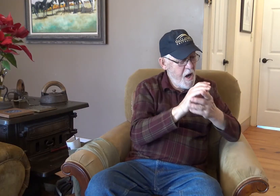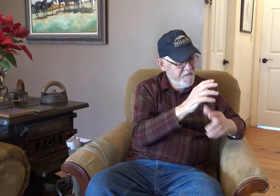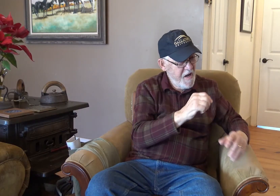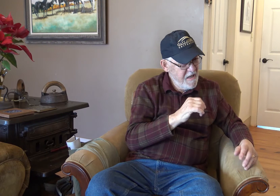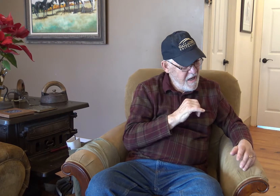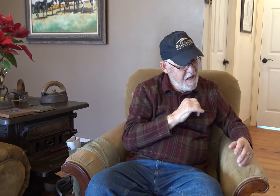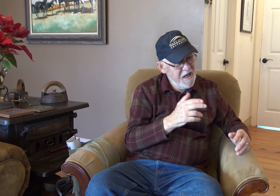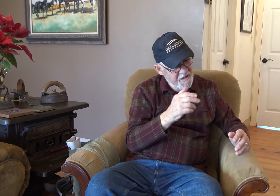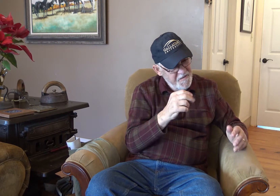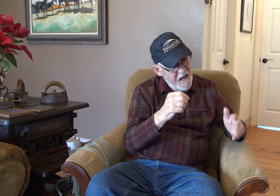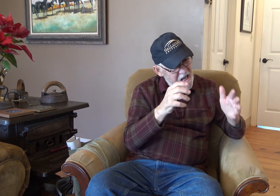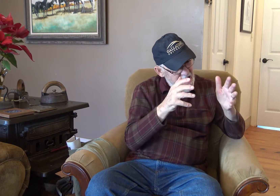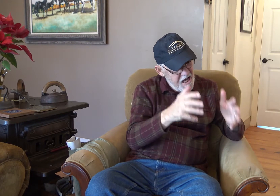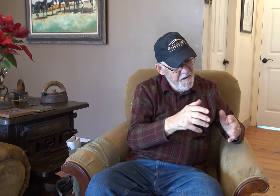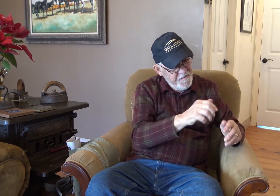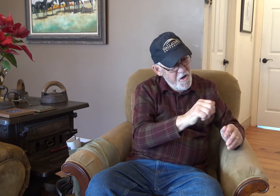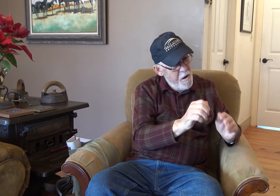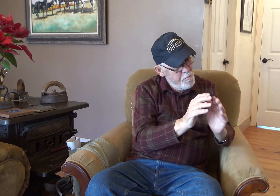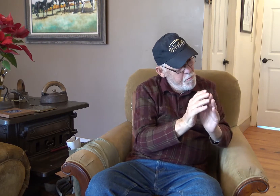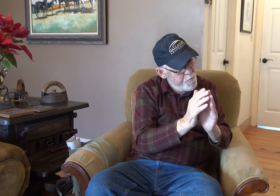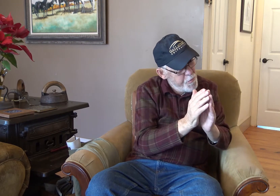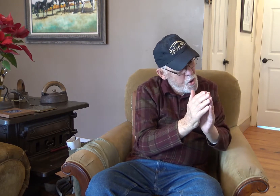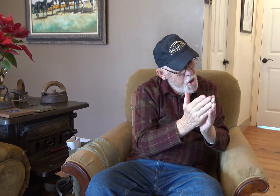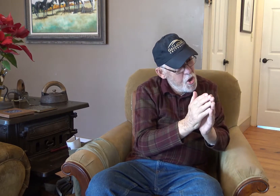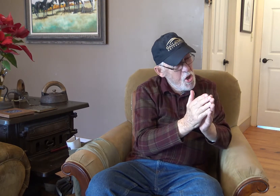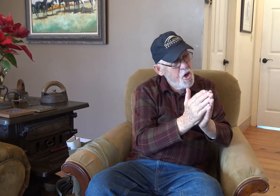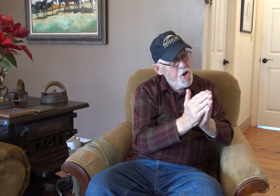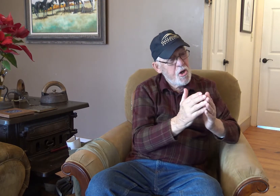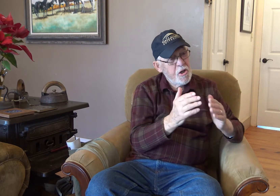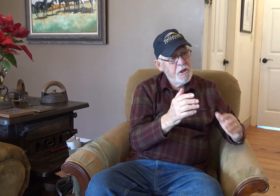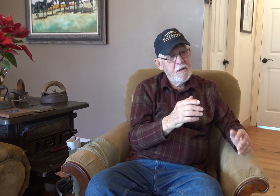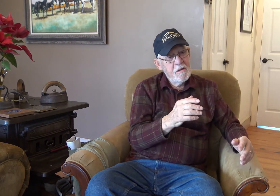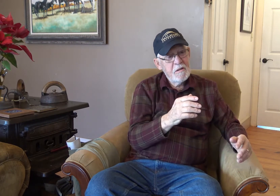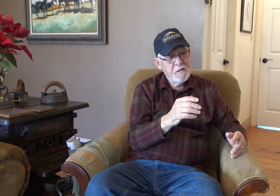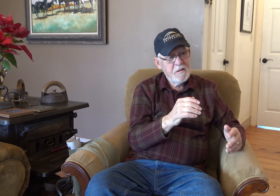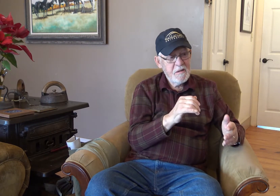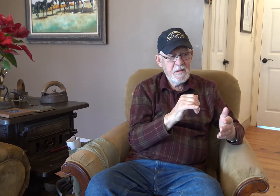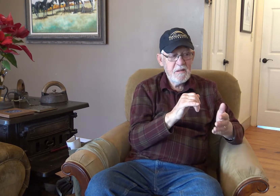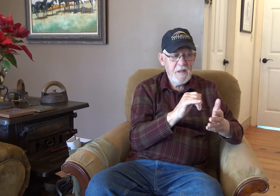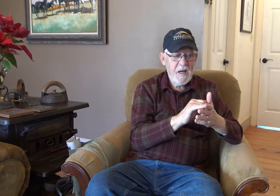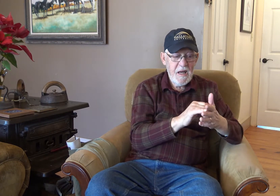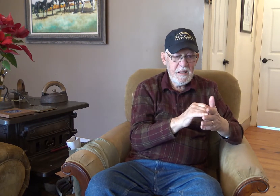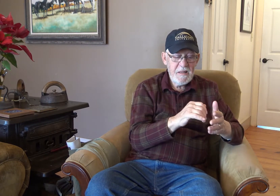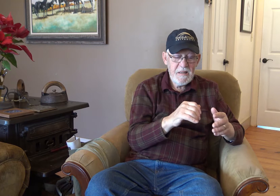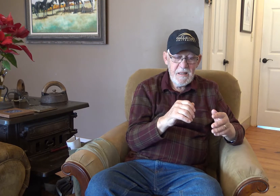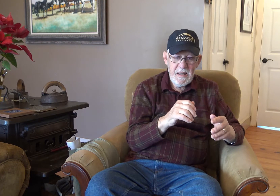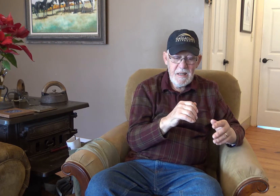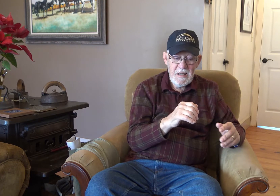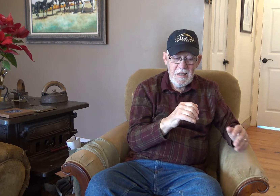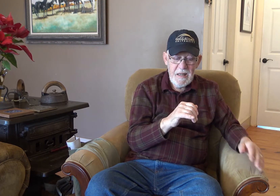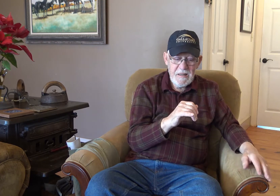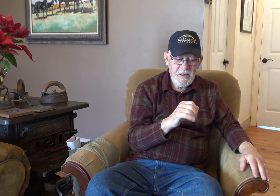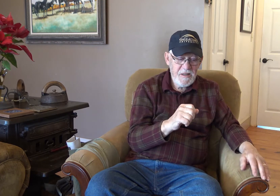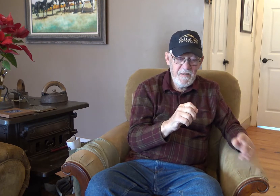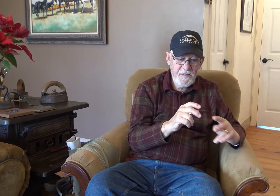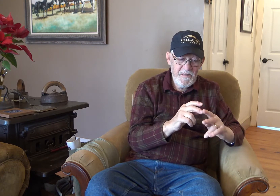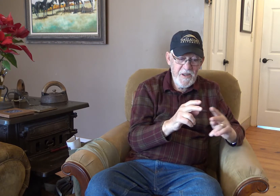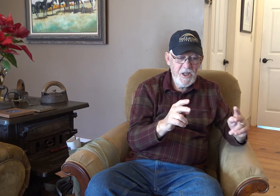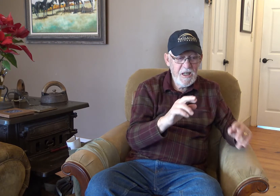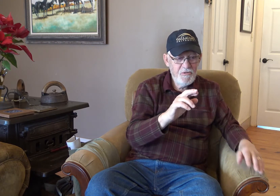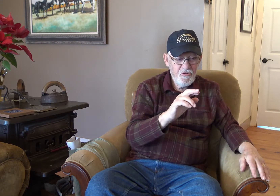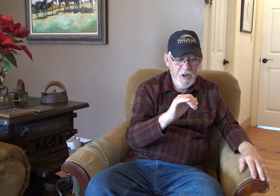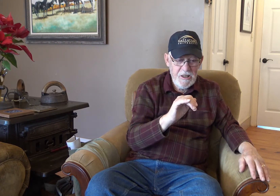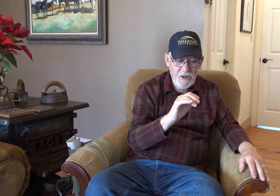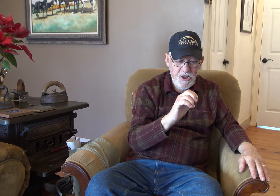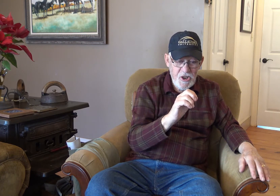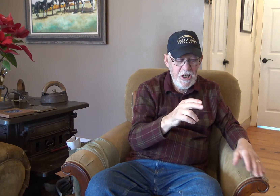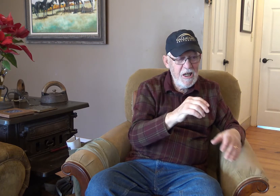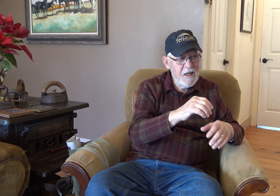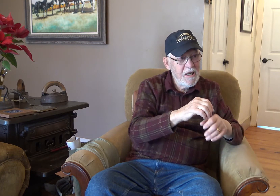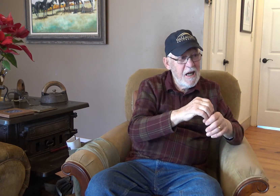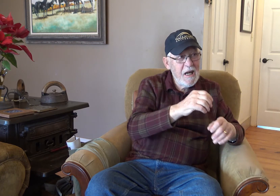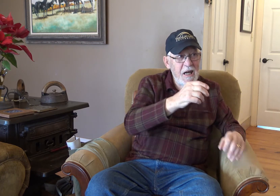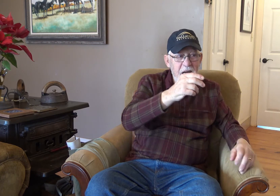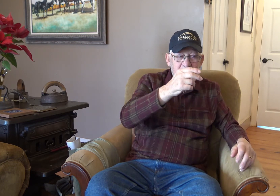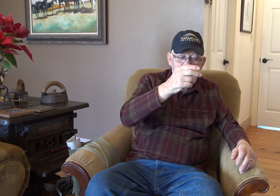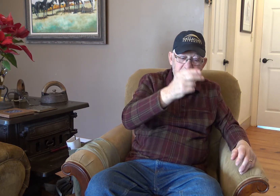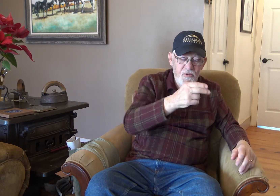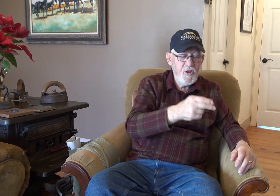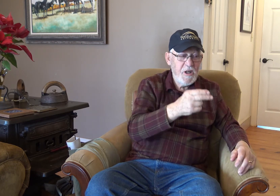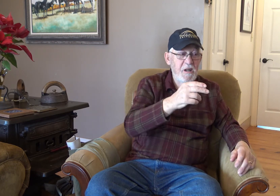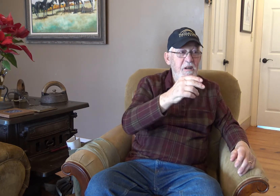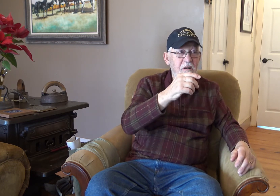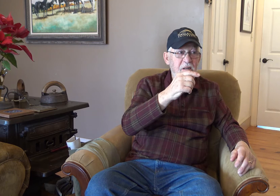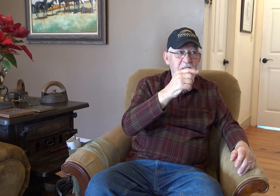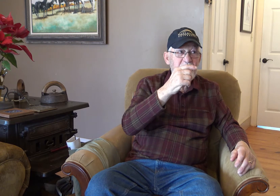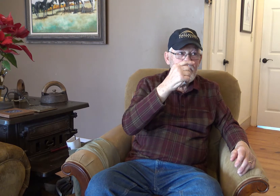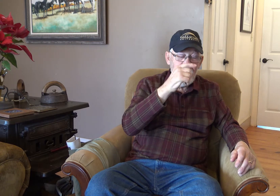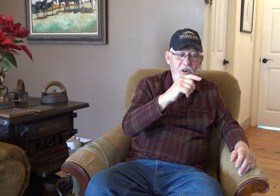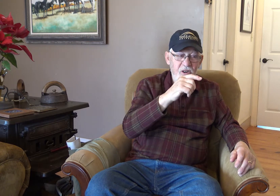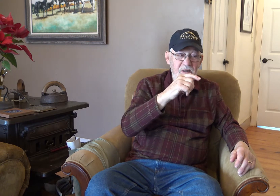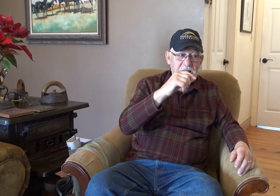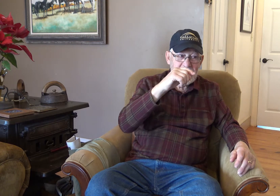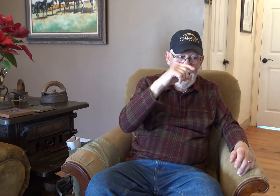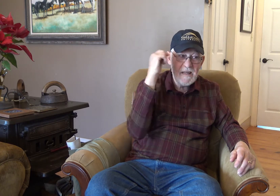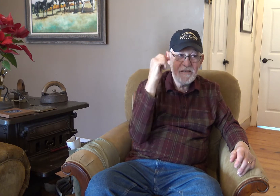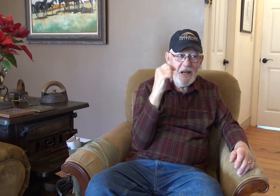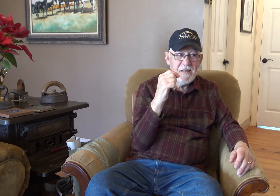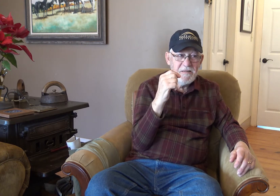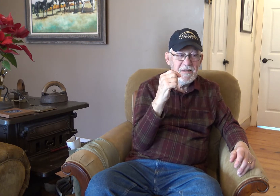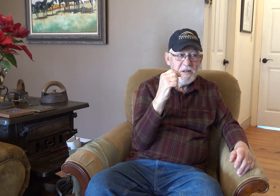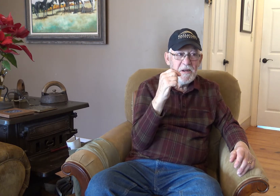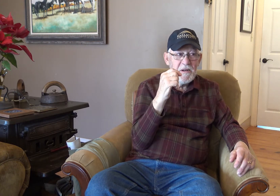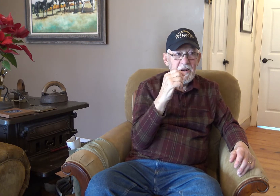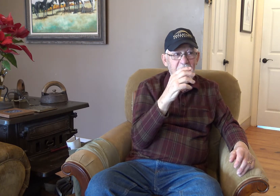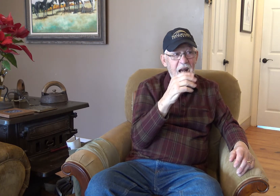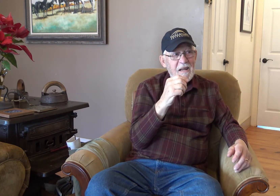My wife and I have left a book that is very rich in history for Gallaudet.